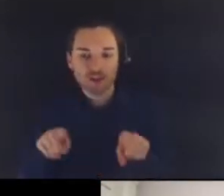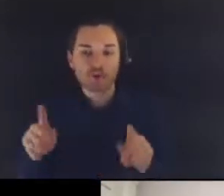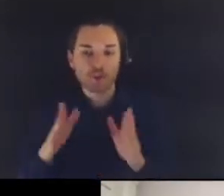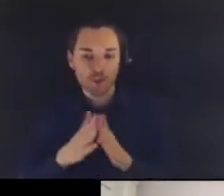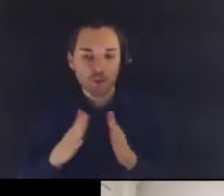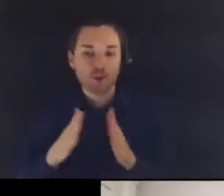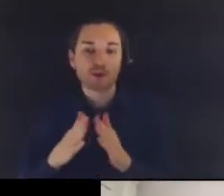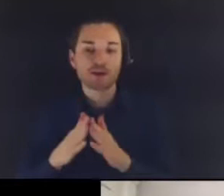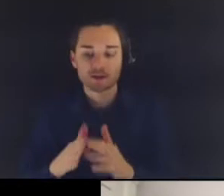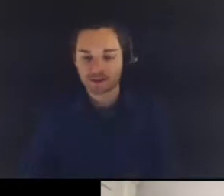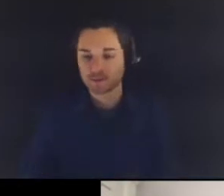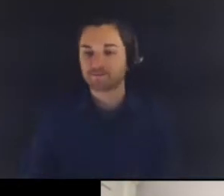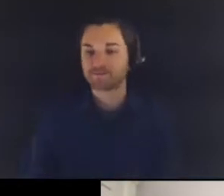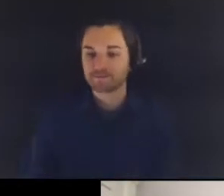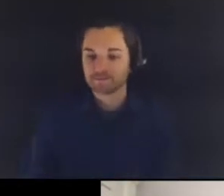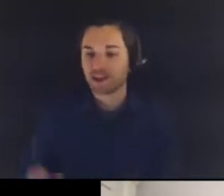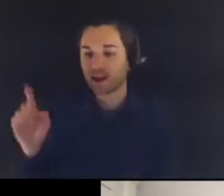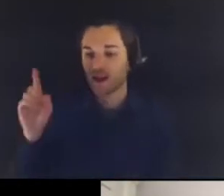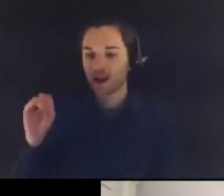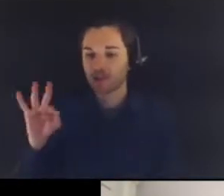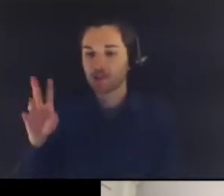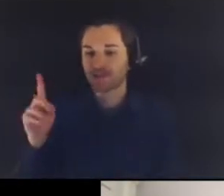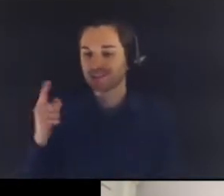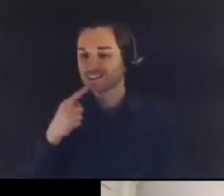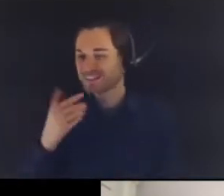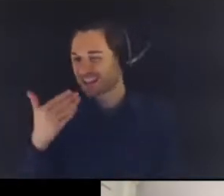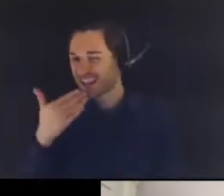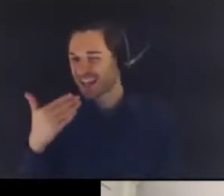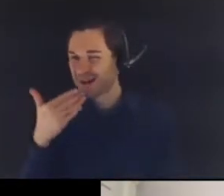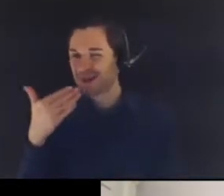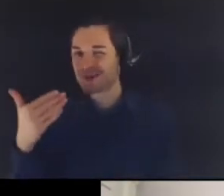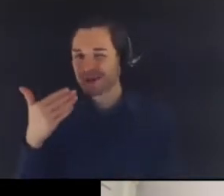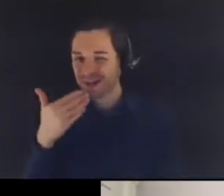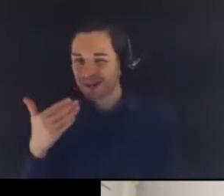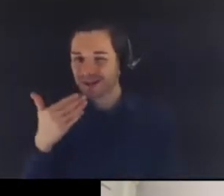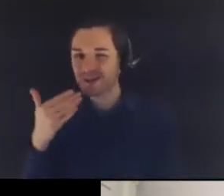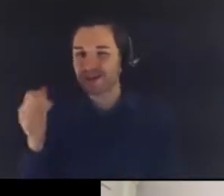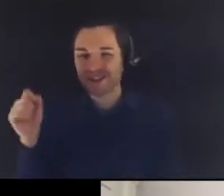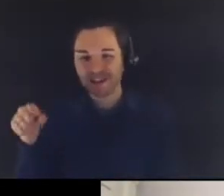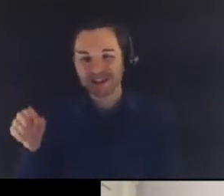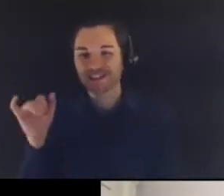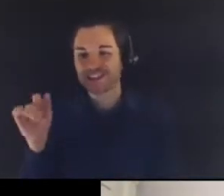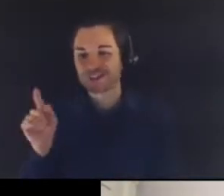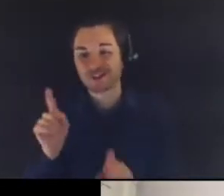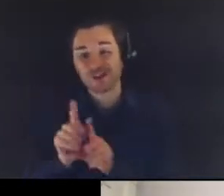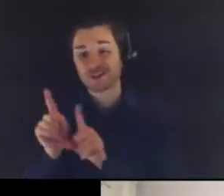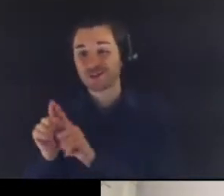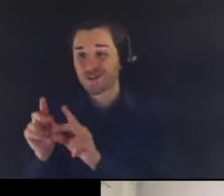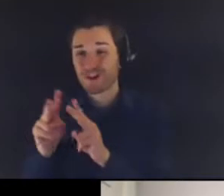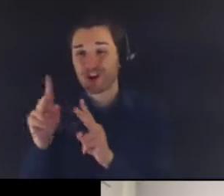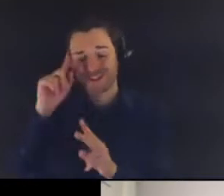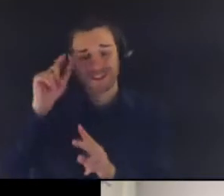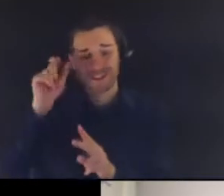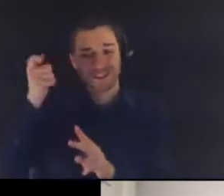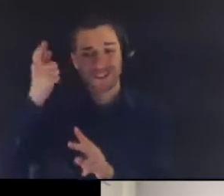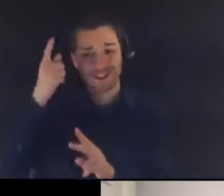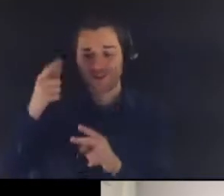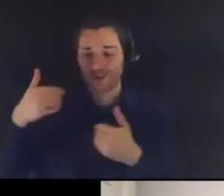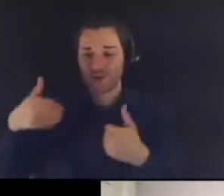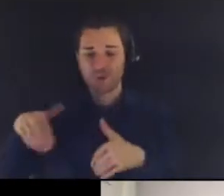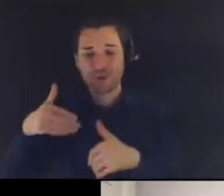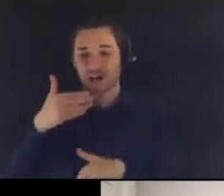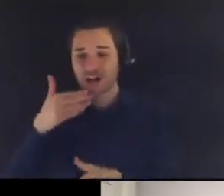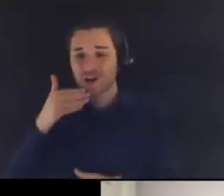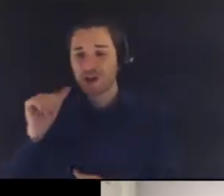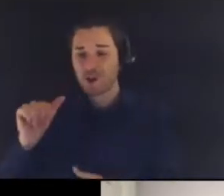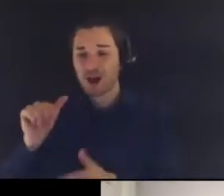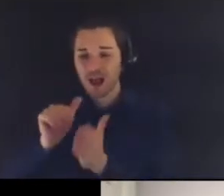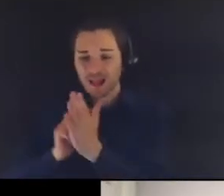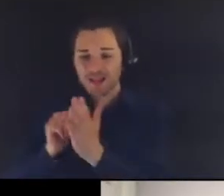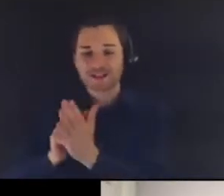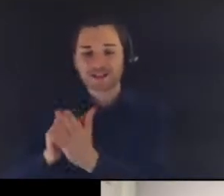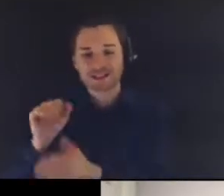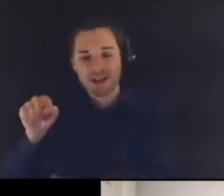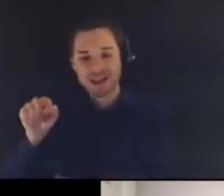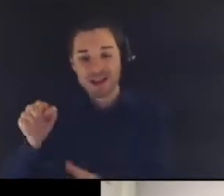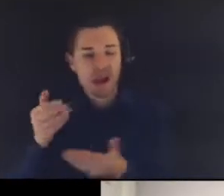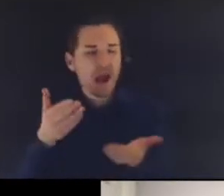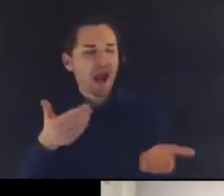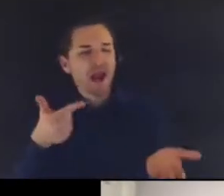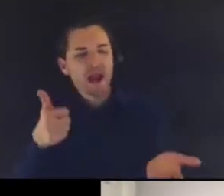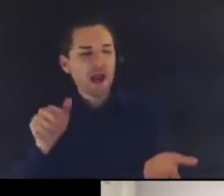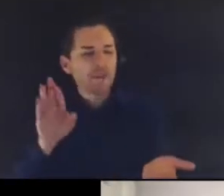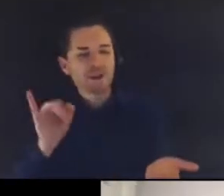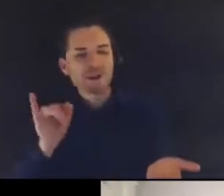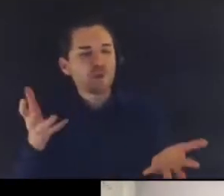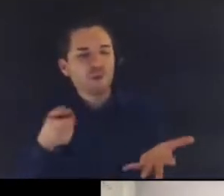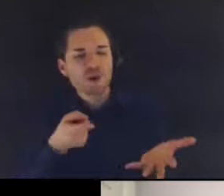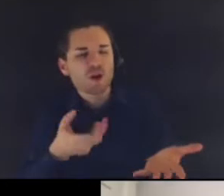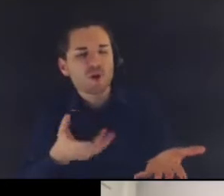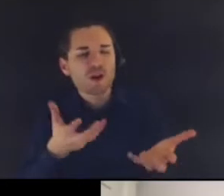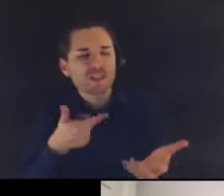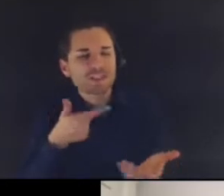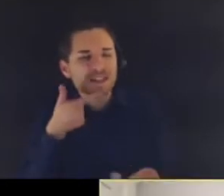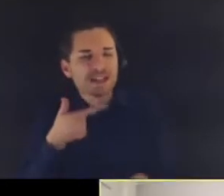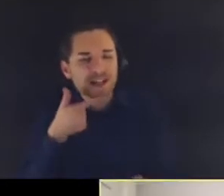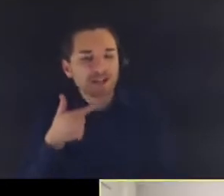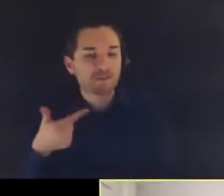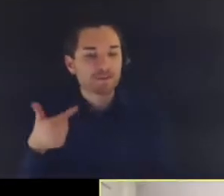Gabi Serrato Marks I will keep it short. I agree with everything